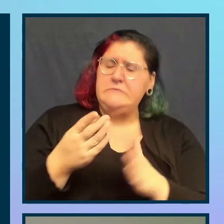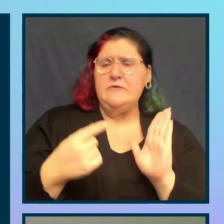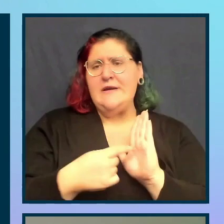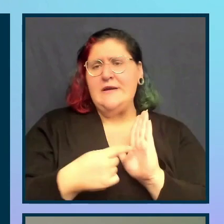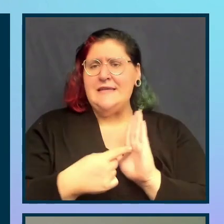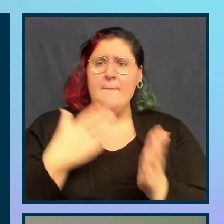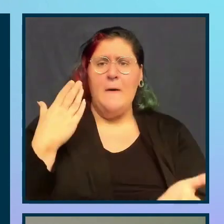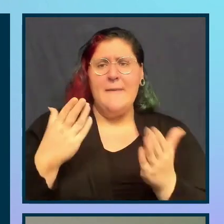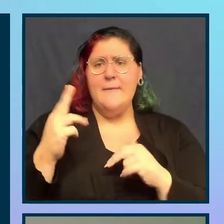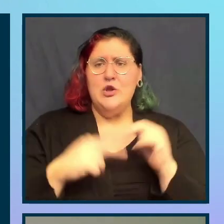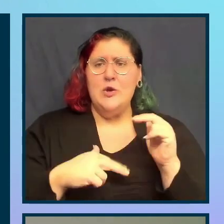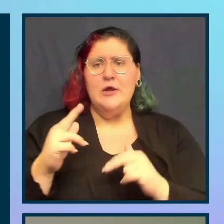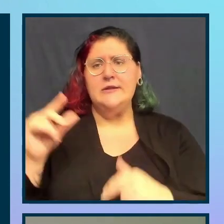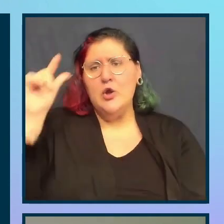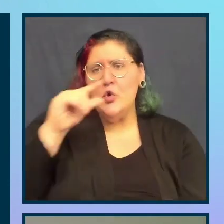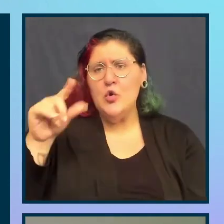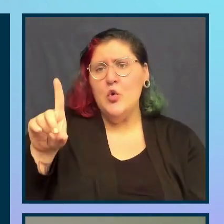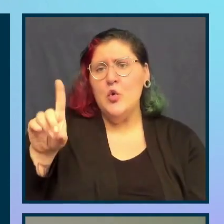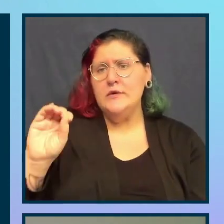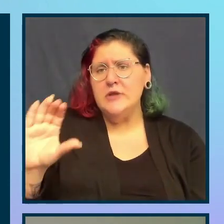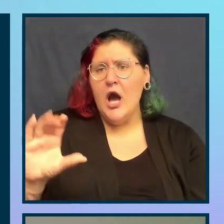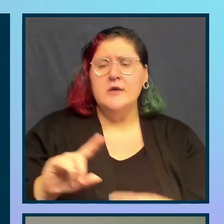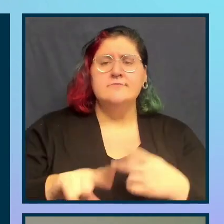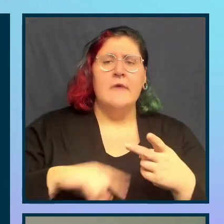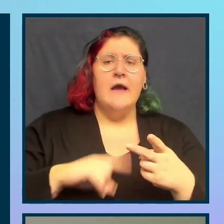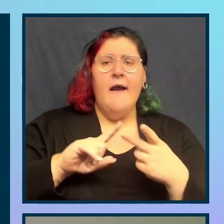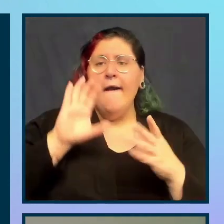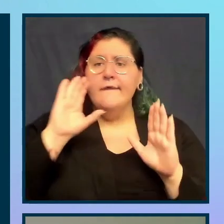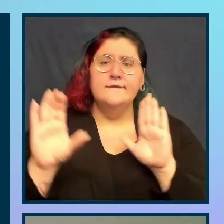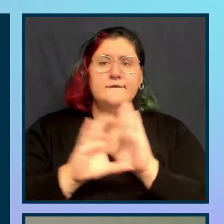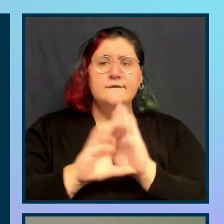or Photoshop, or Word online, or something like that, navigation in those contexts